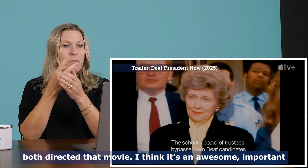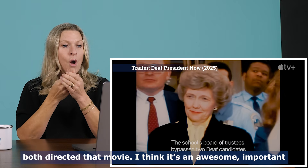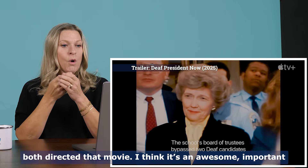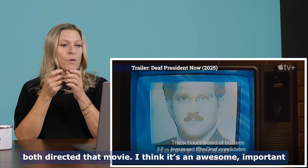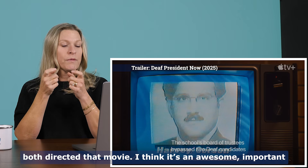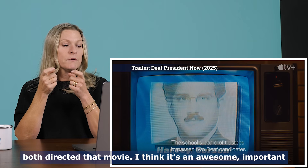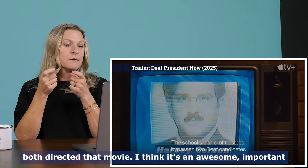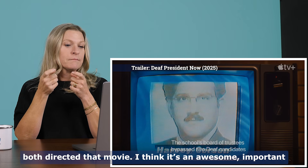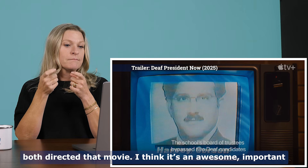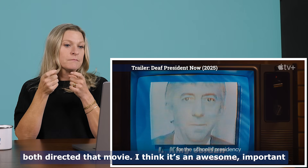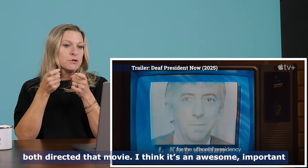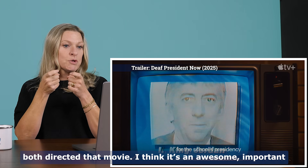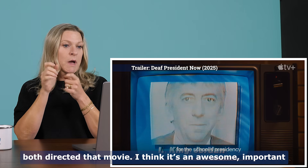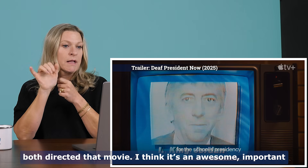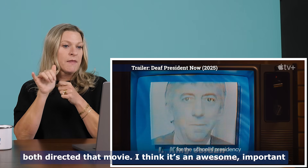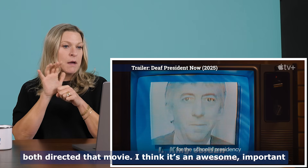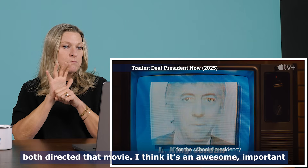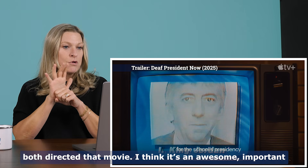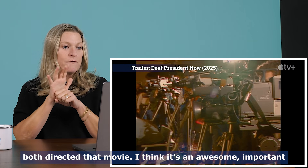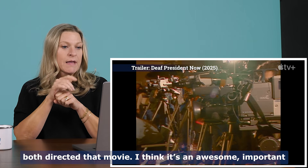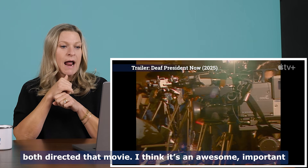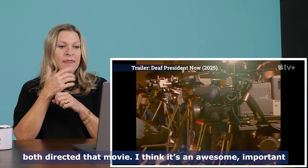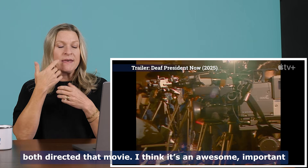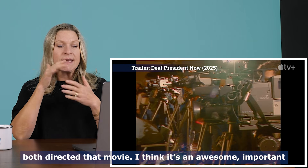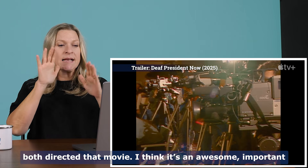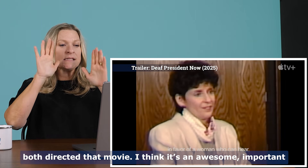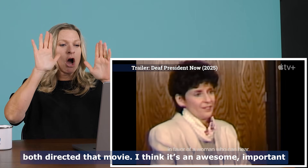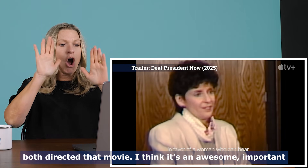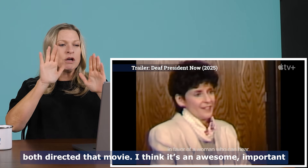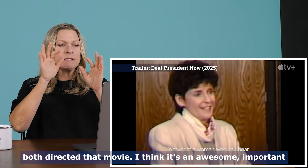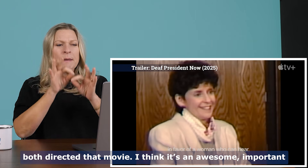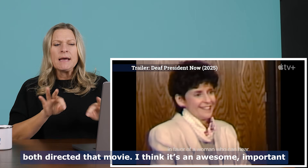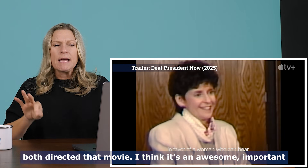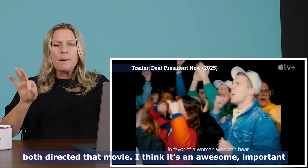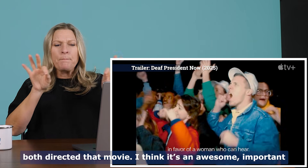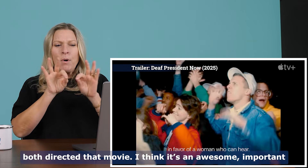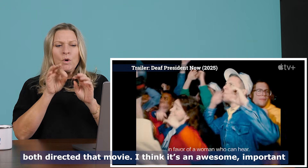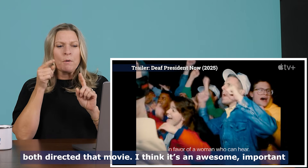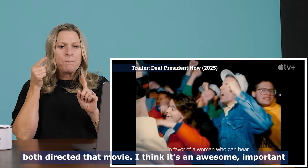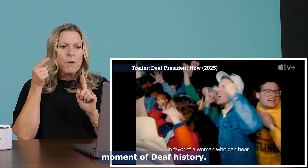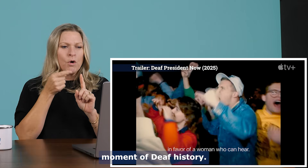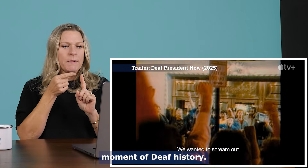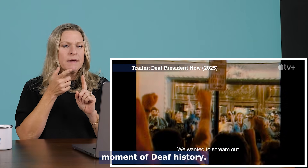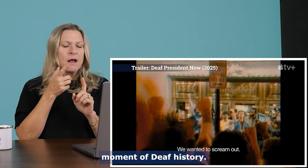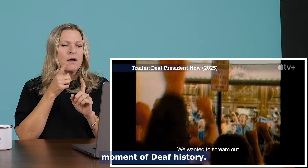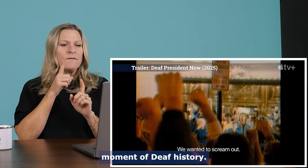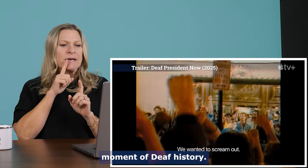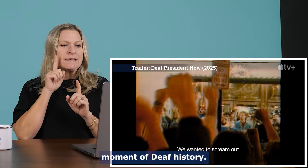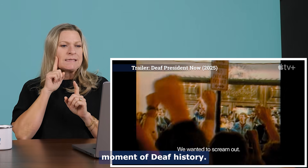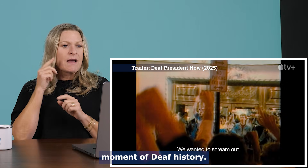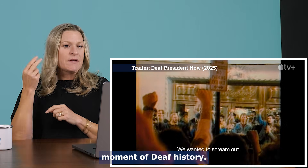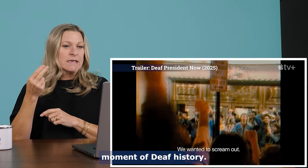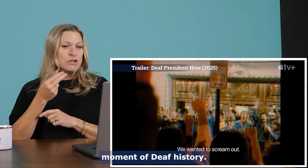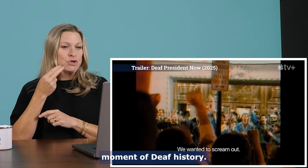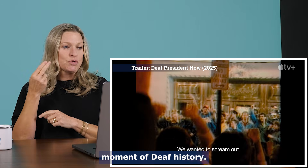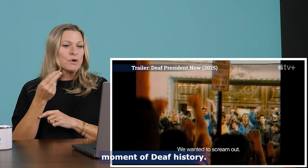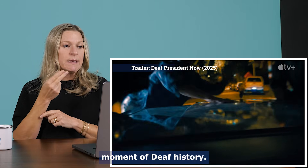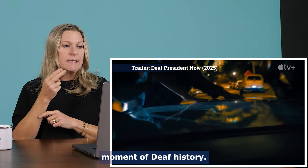both directed that movie. I think it’s an awesome, important moment of Deaf history.